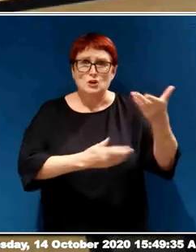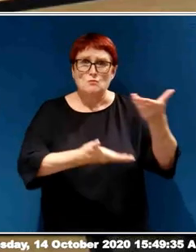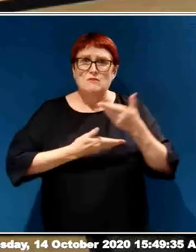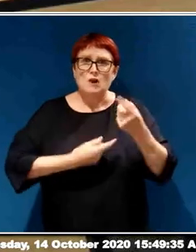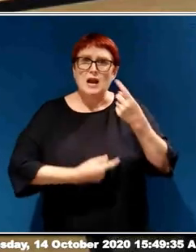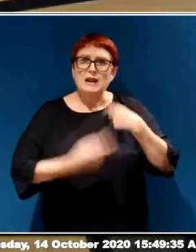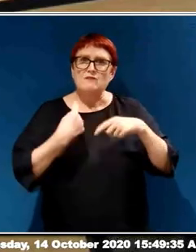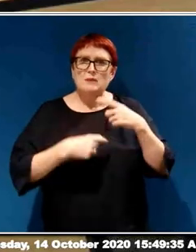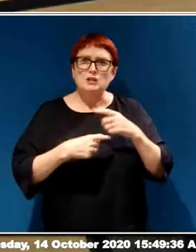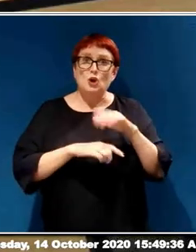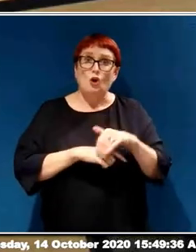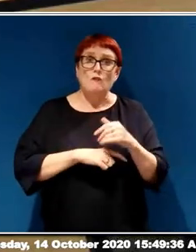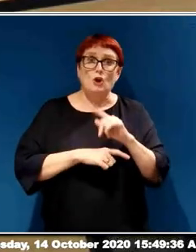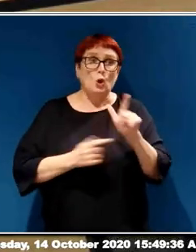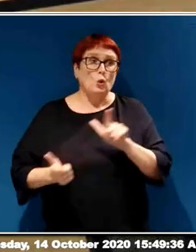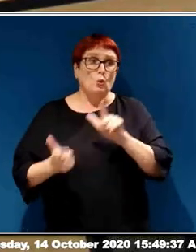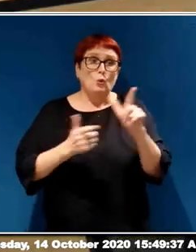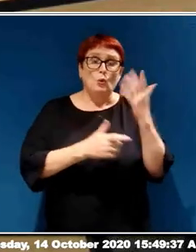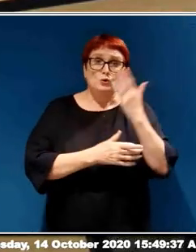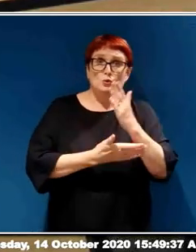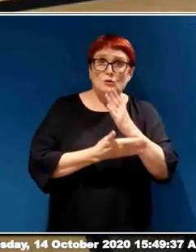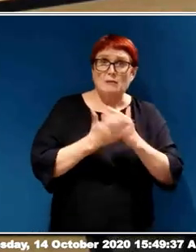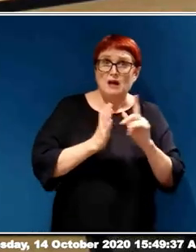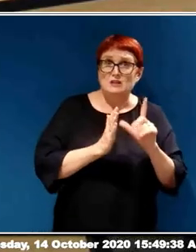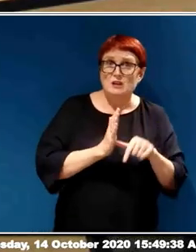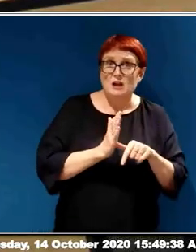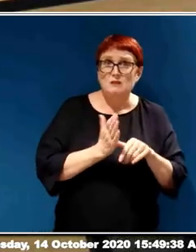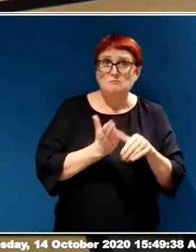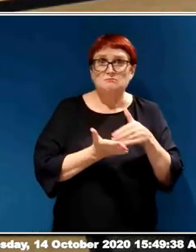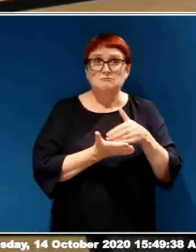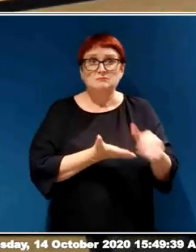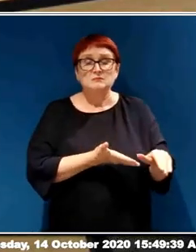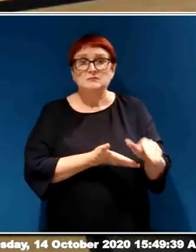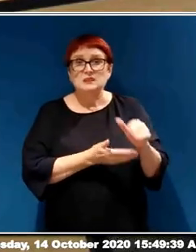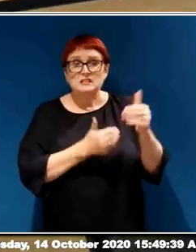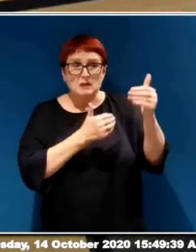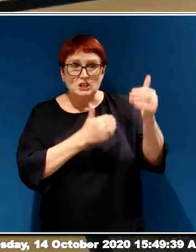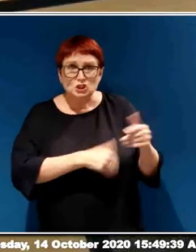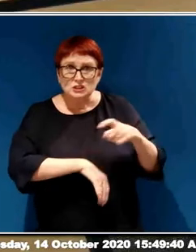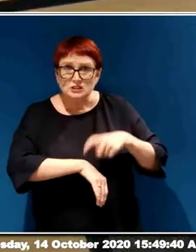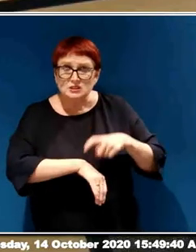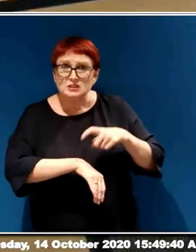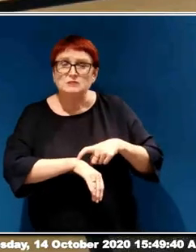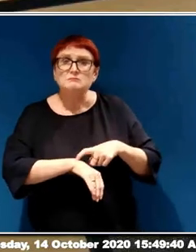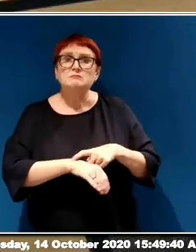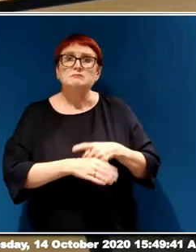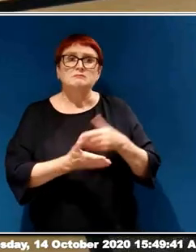suspensions, formal and informal, expulsions and exclusions, particularly